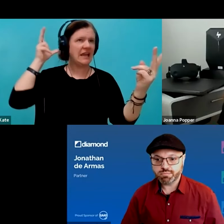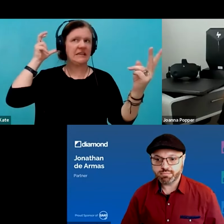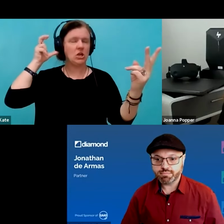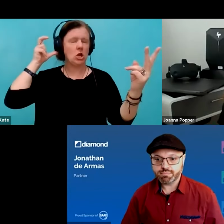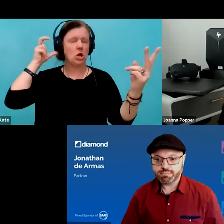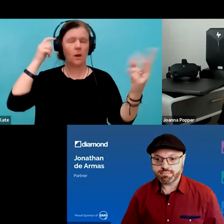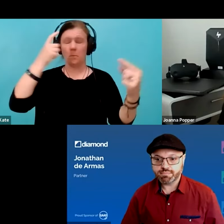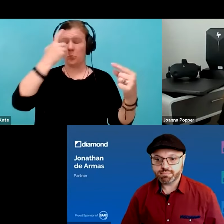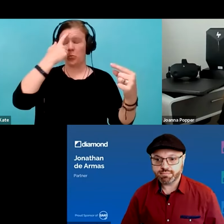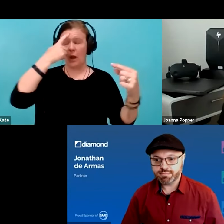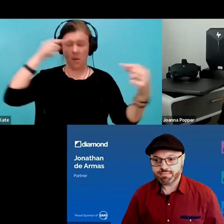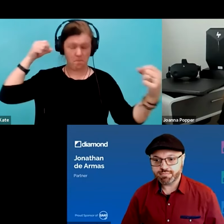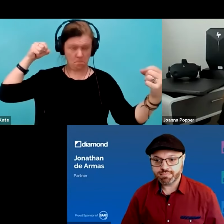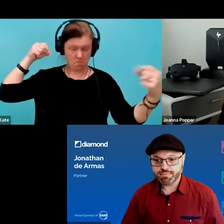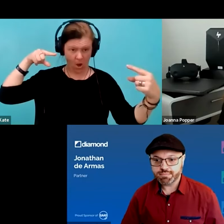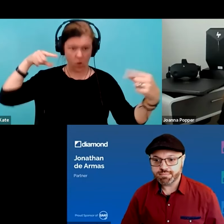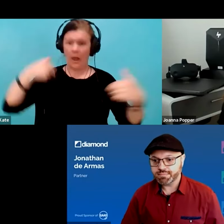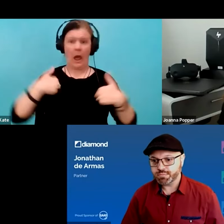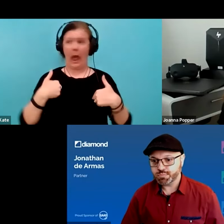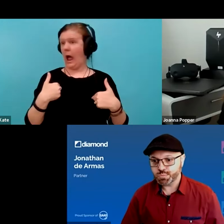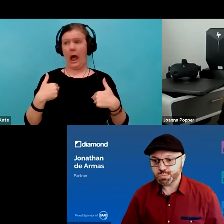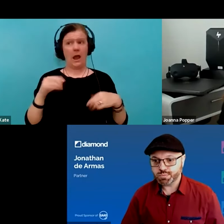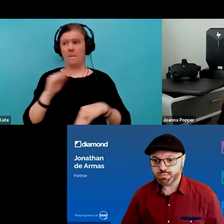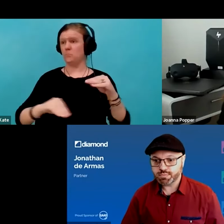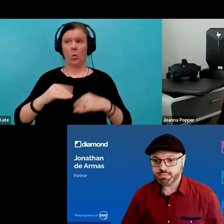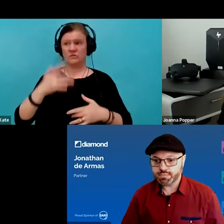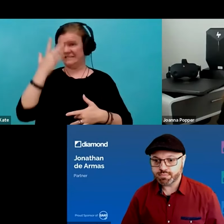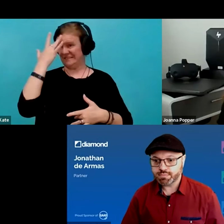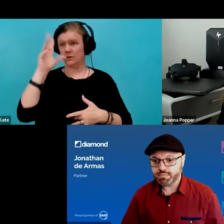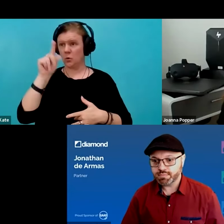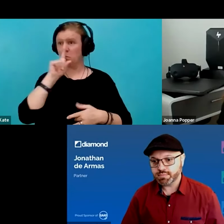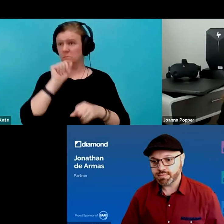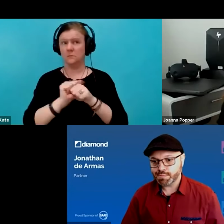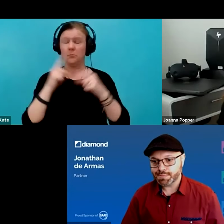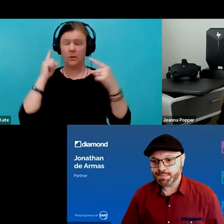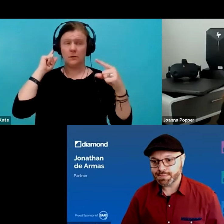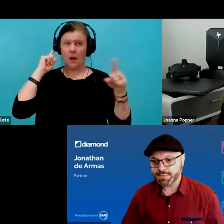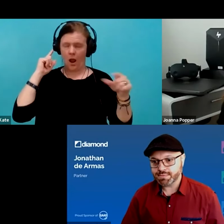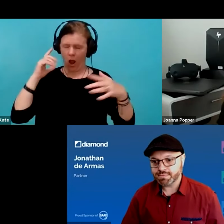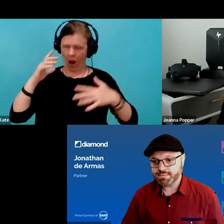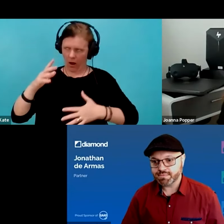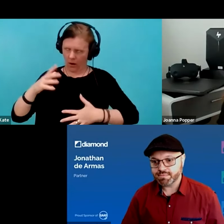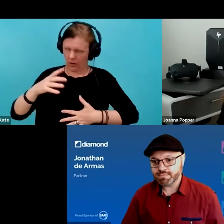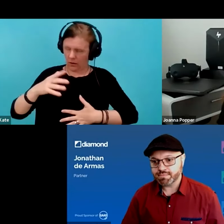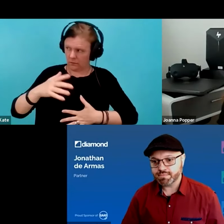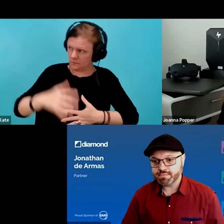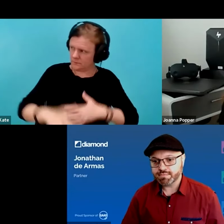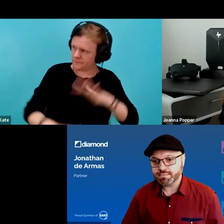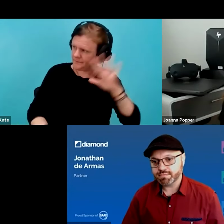Chadwick Turner: I don't suffer from any motion sickness, but you can quickly understand that every but everybody is physically, physiologically, different